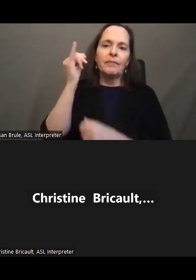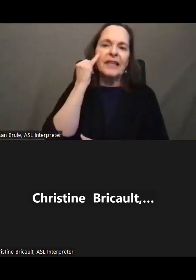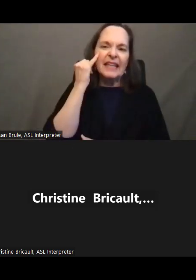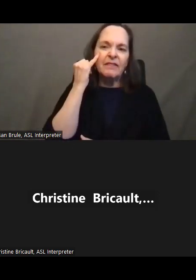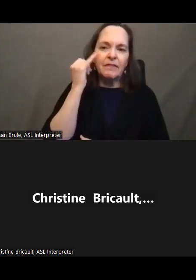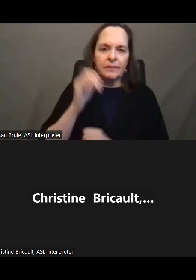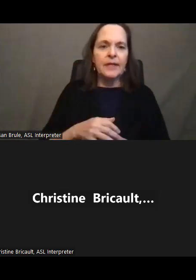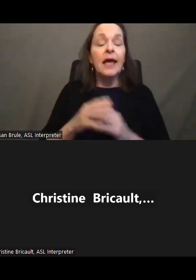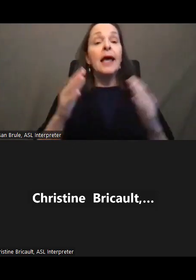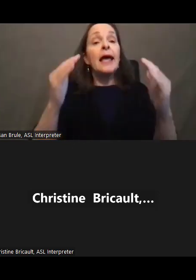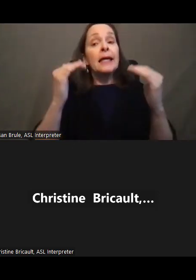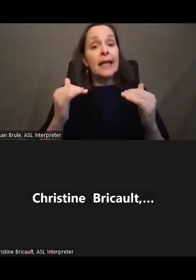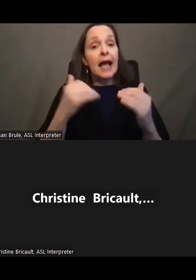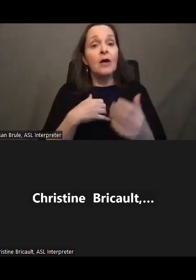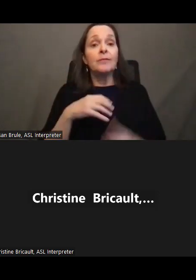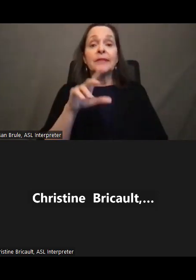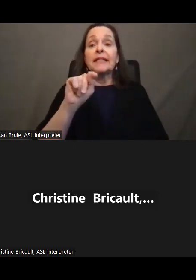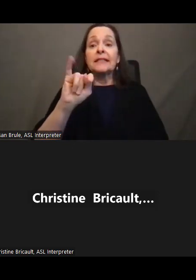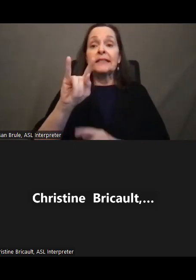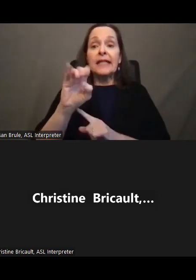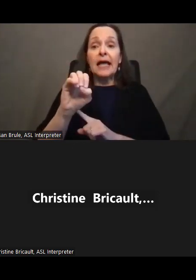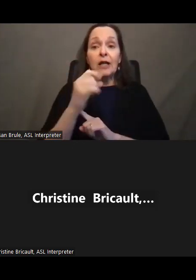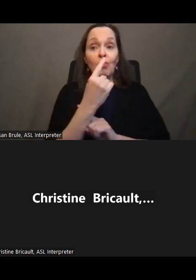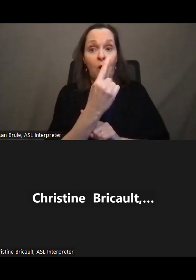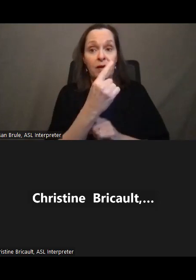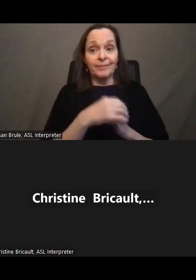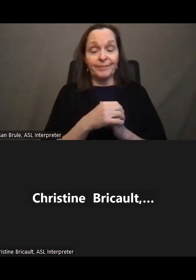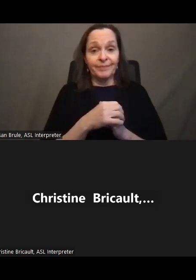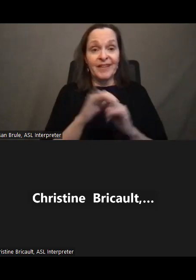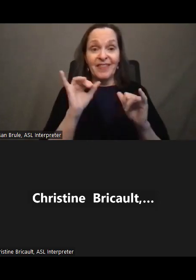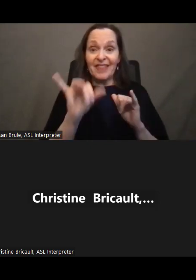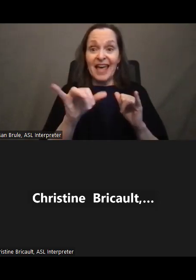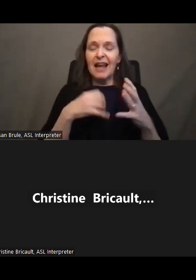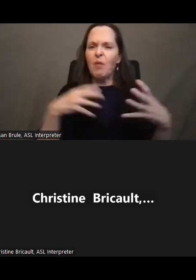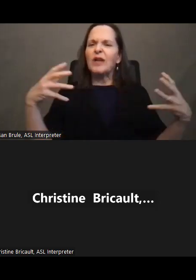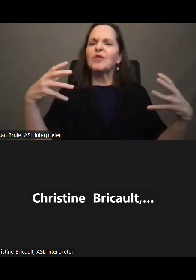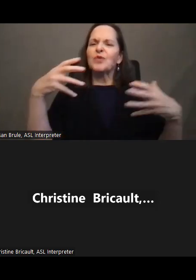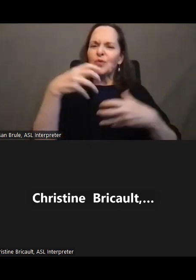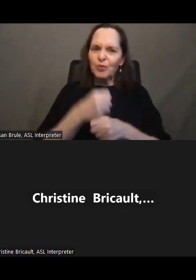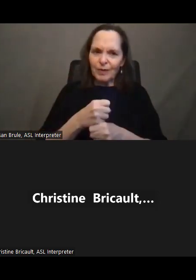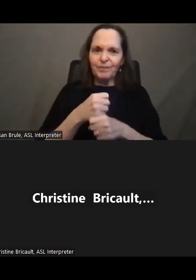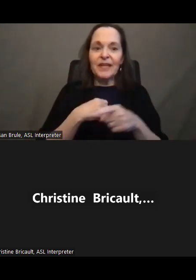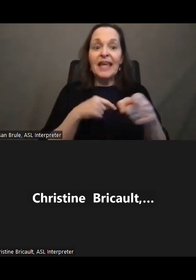If you want to try to answer the question, raise your hand, and we can